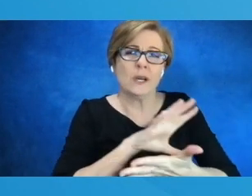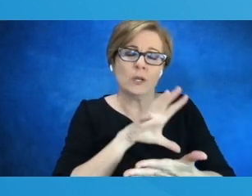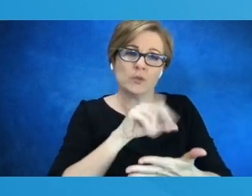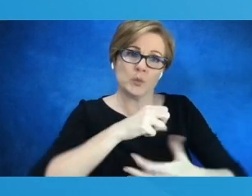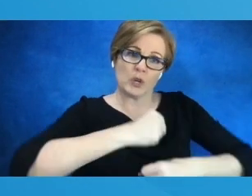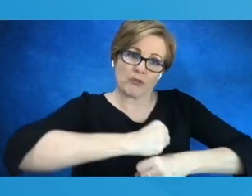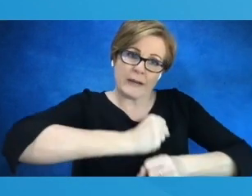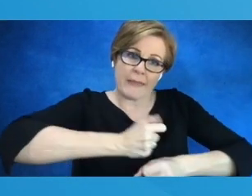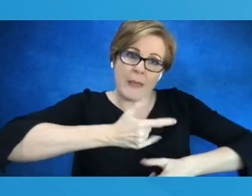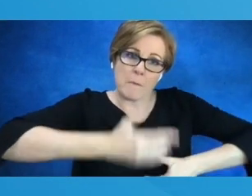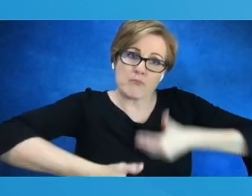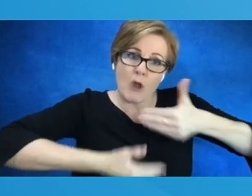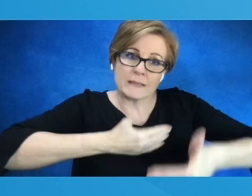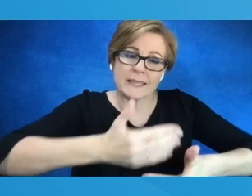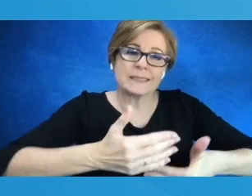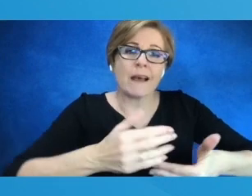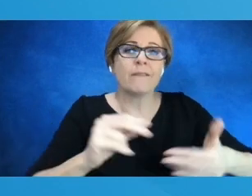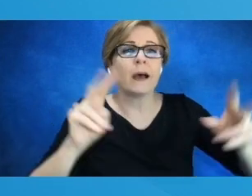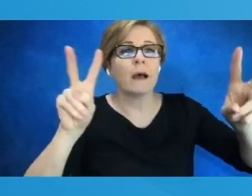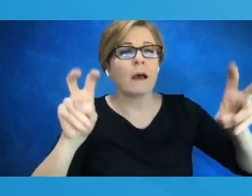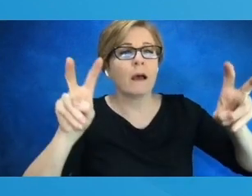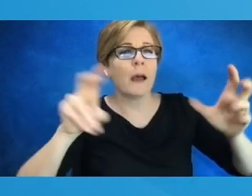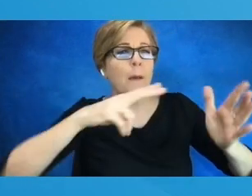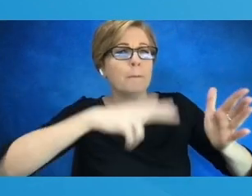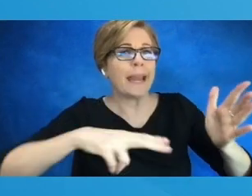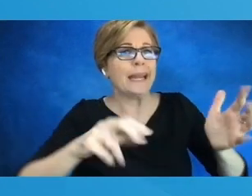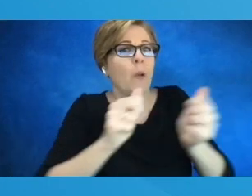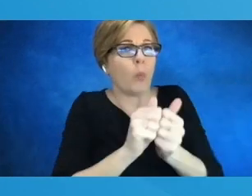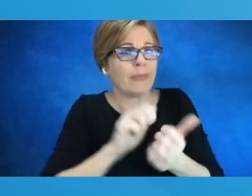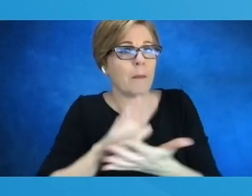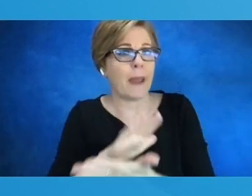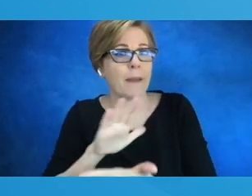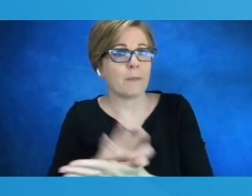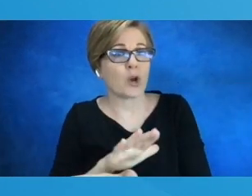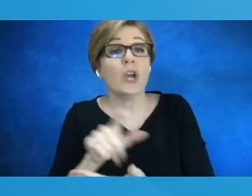You can look back through a lot of his other artwork and see sort of a similar look, even